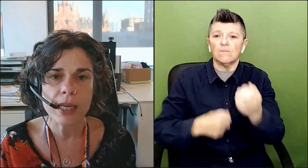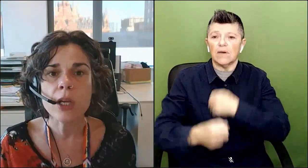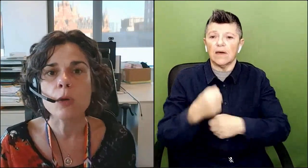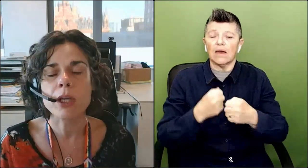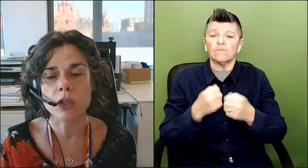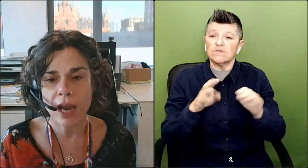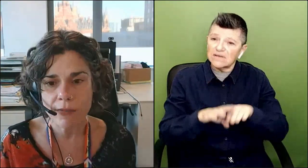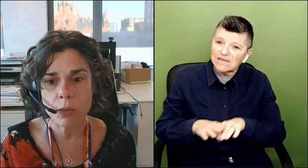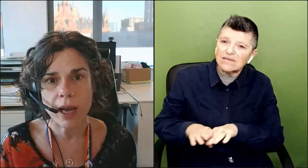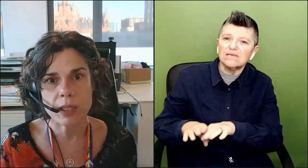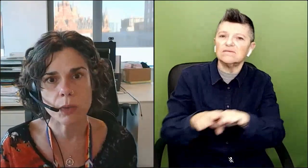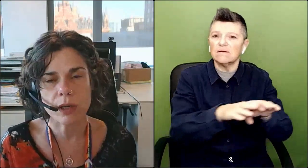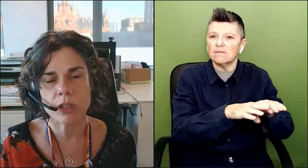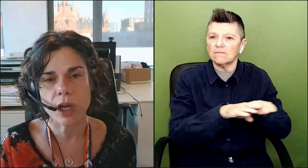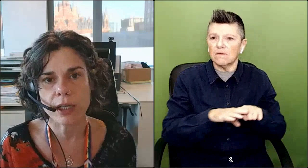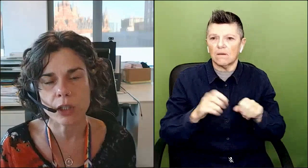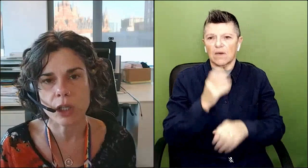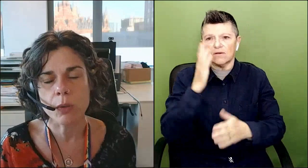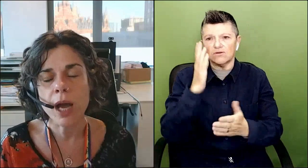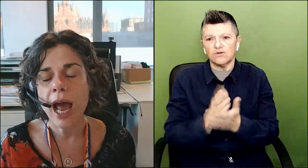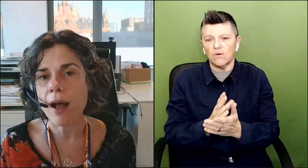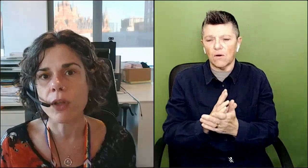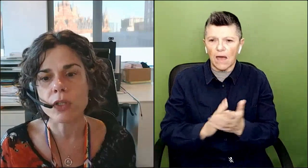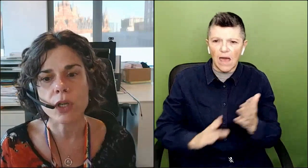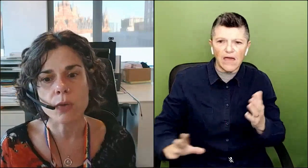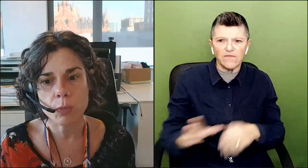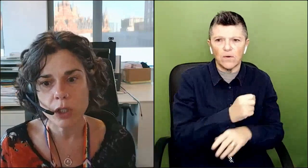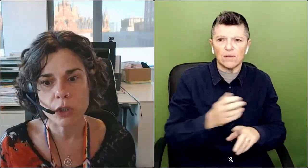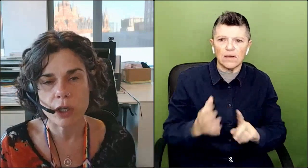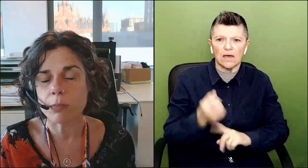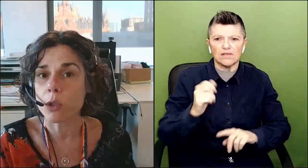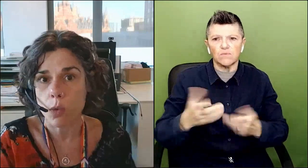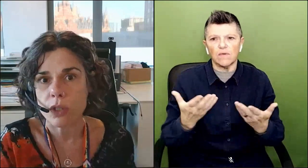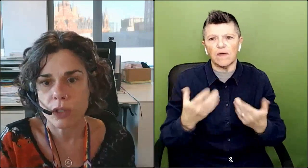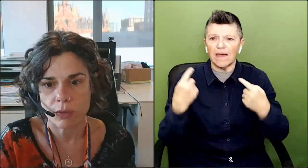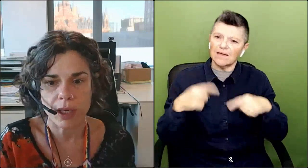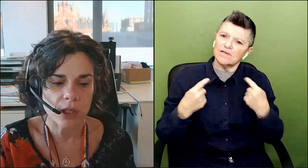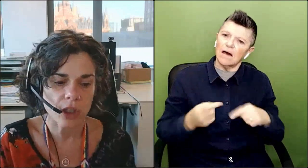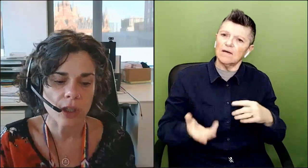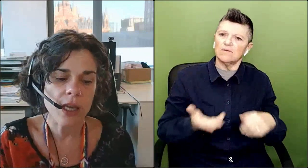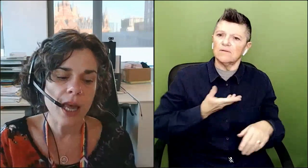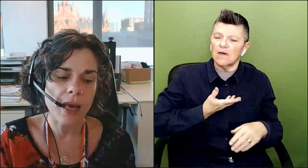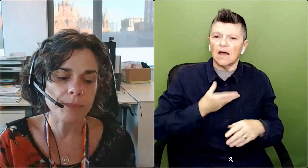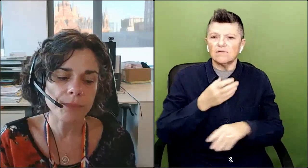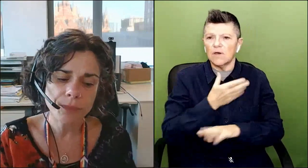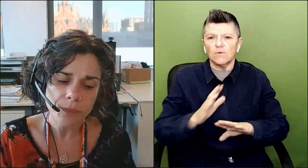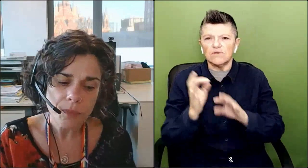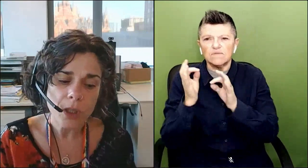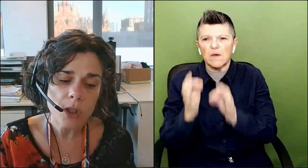You make sure everyone gets what they're entitled to and there's no special treatment or discrimination.